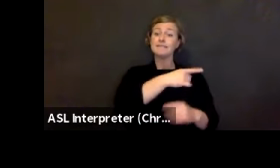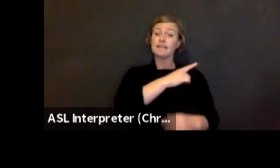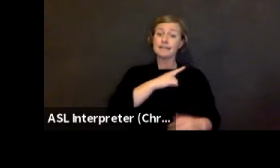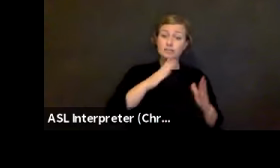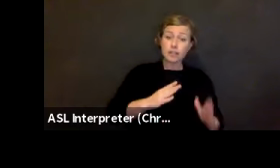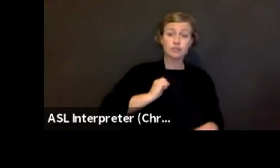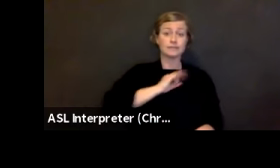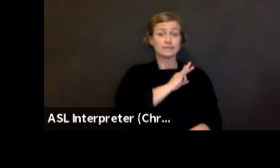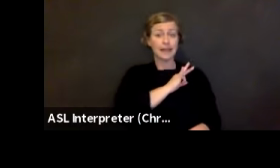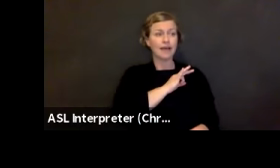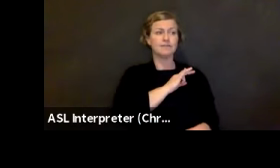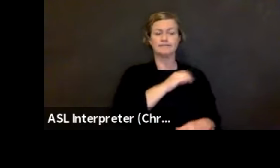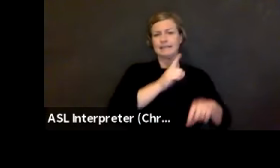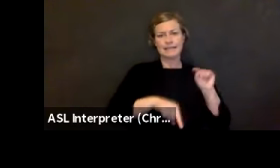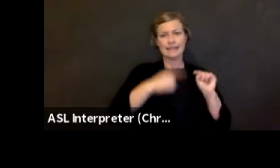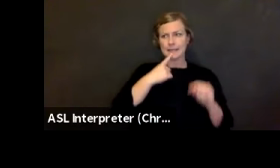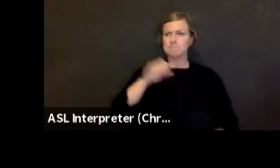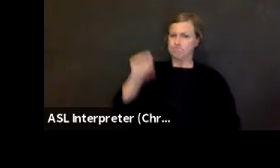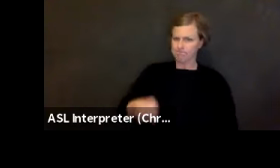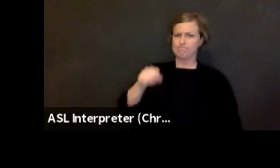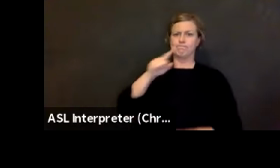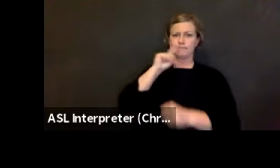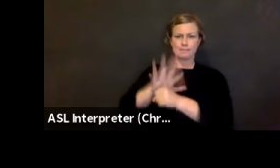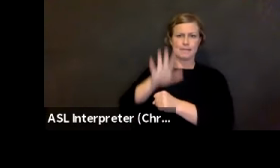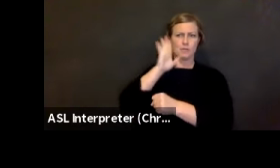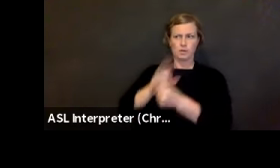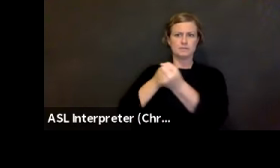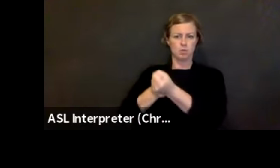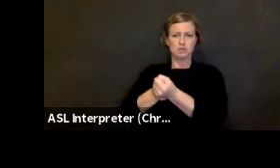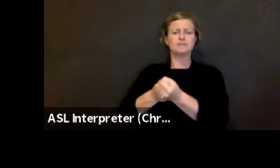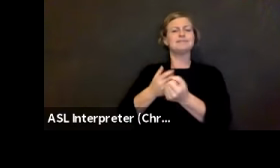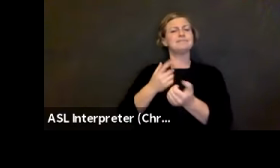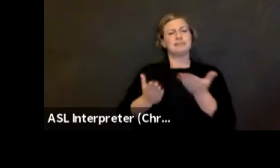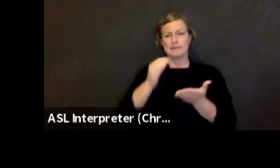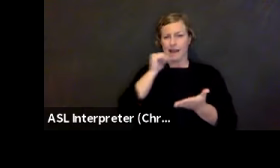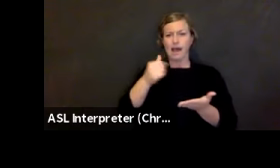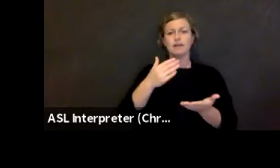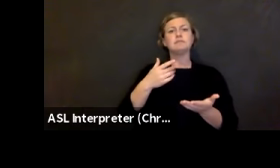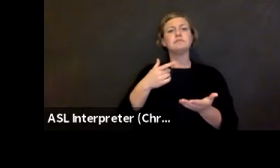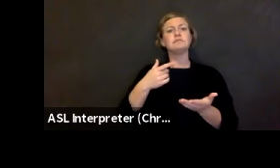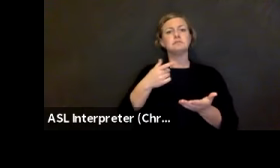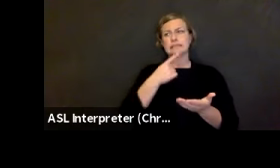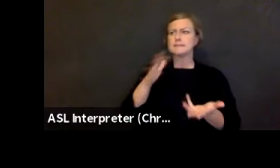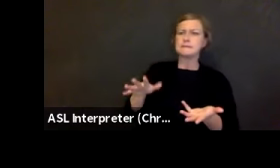up. And be clear in that ask and if they aren't willing to make a firm commitment which it's very common that